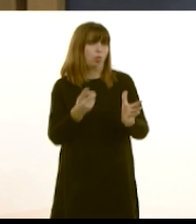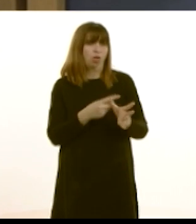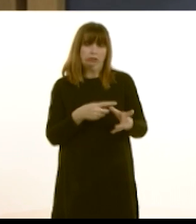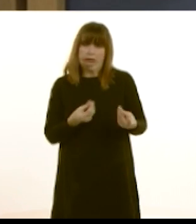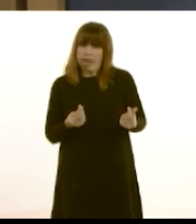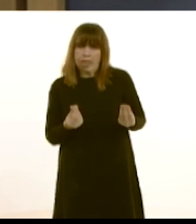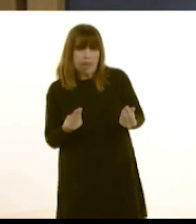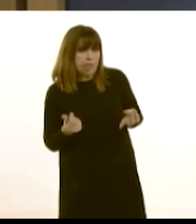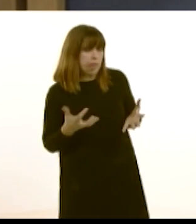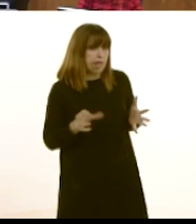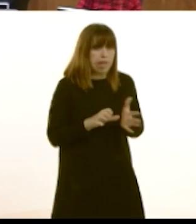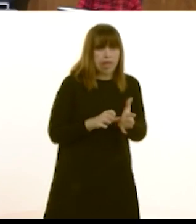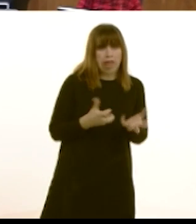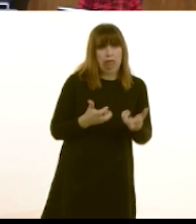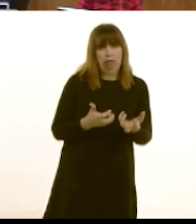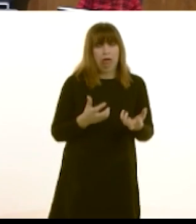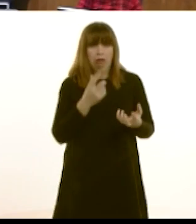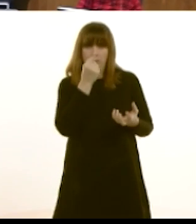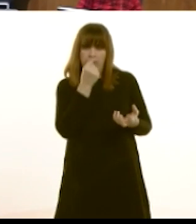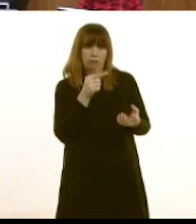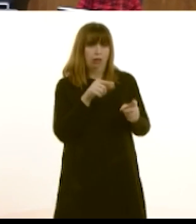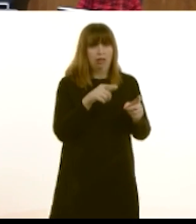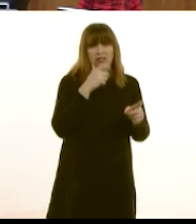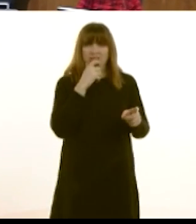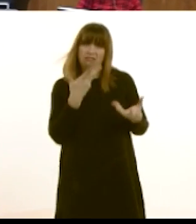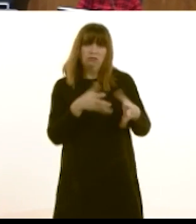funding, and in a situation where they are facing very difficult decisions indeed?